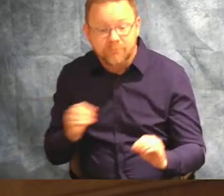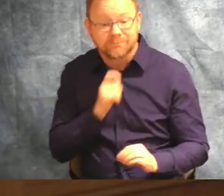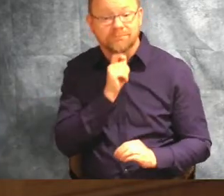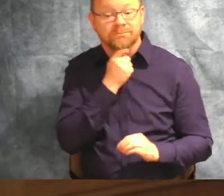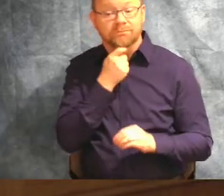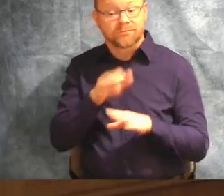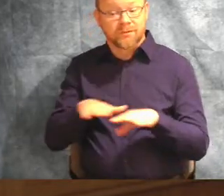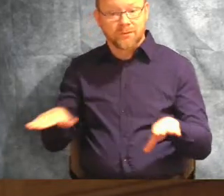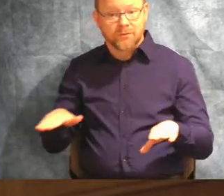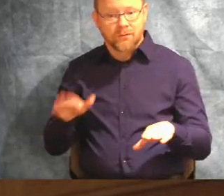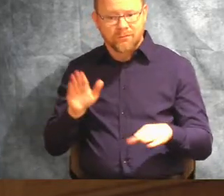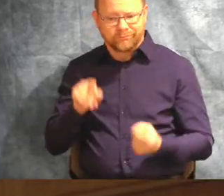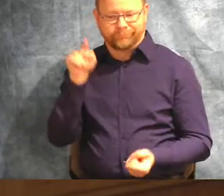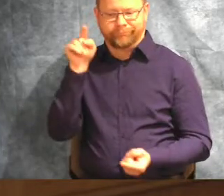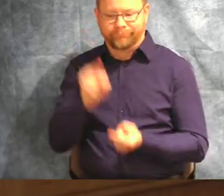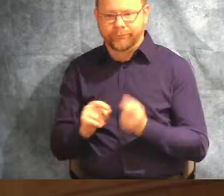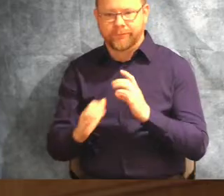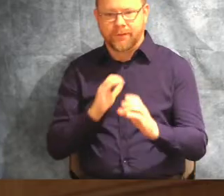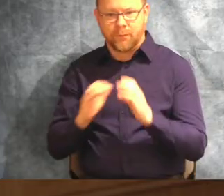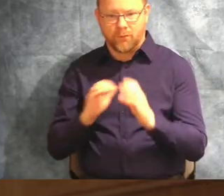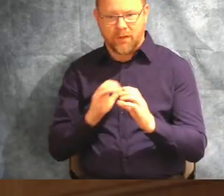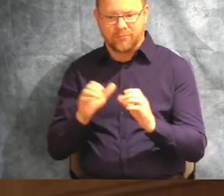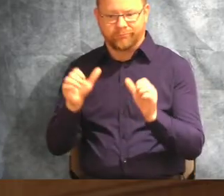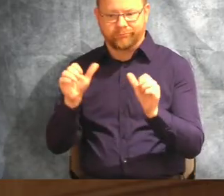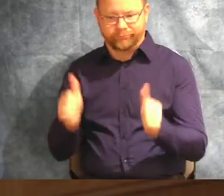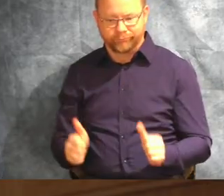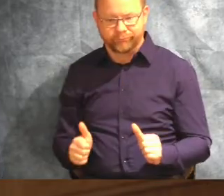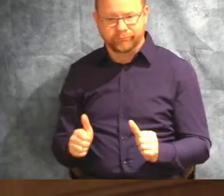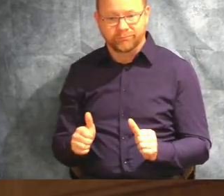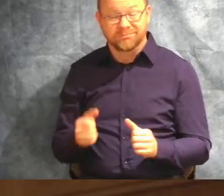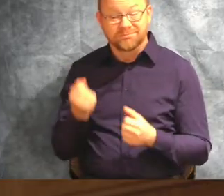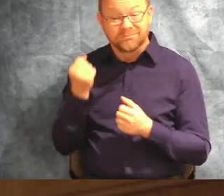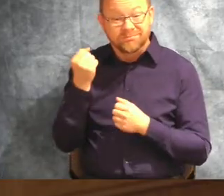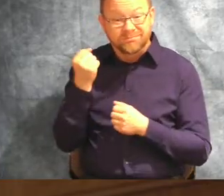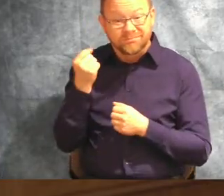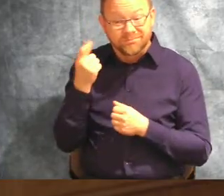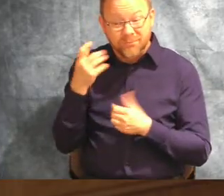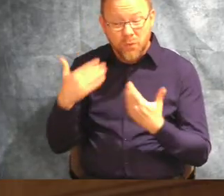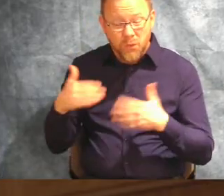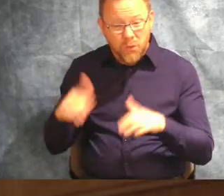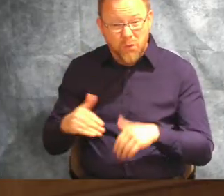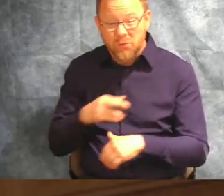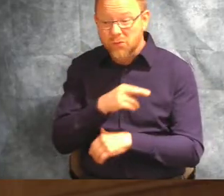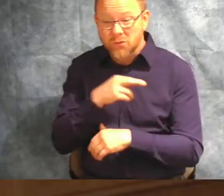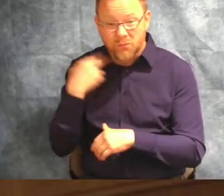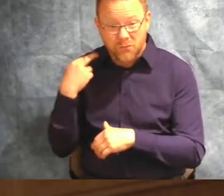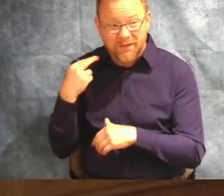will have diminished communication skills but are also placed at a high risk for secondary impacts